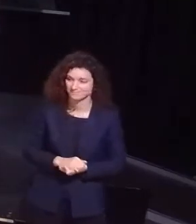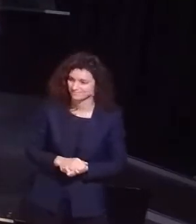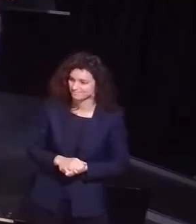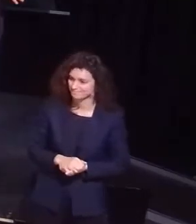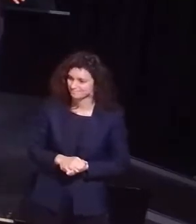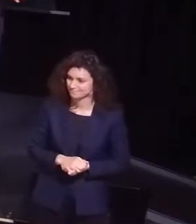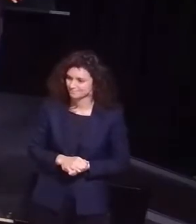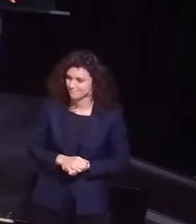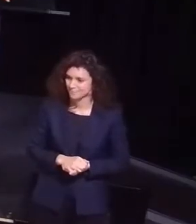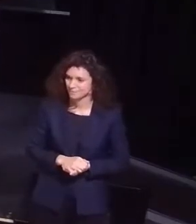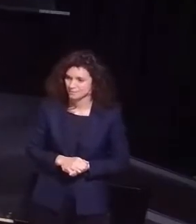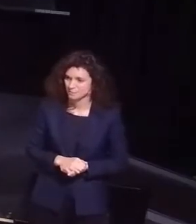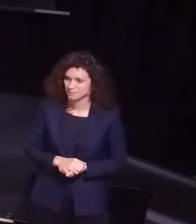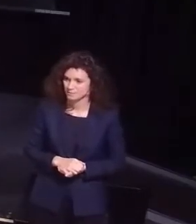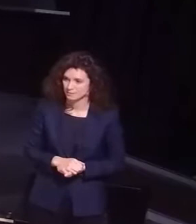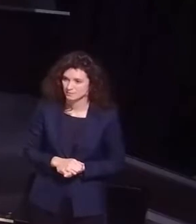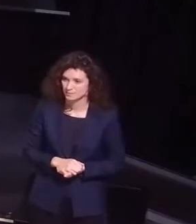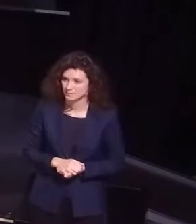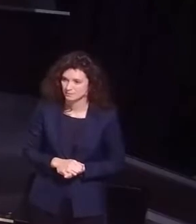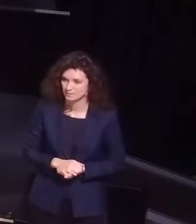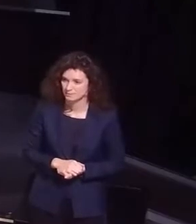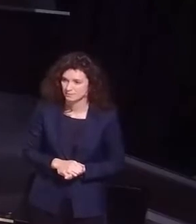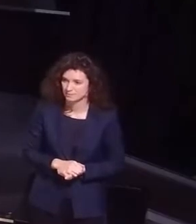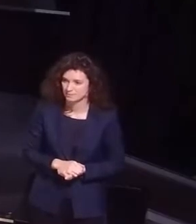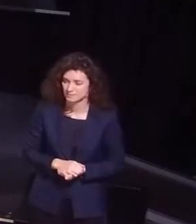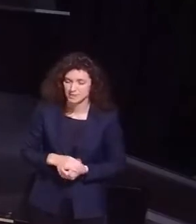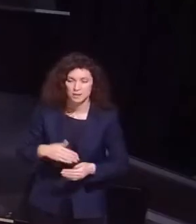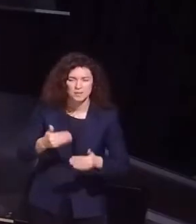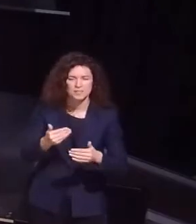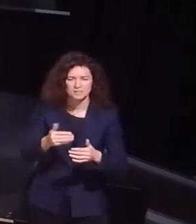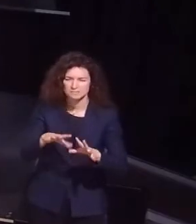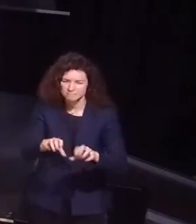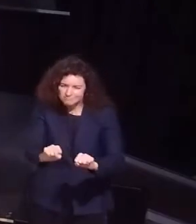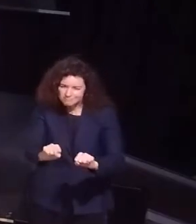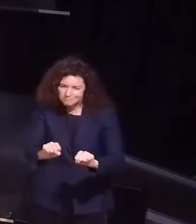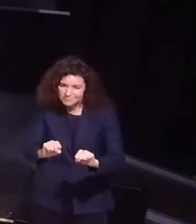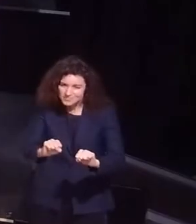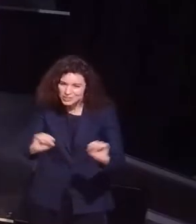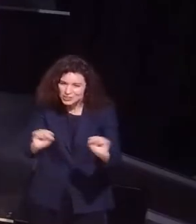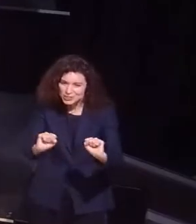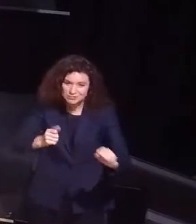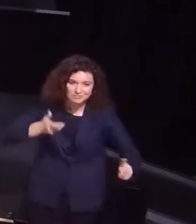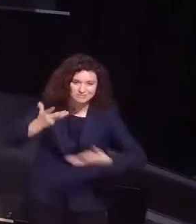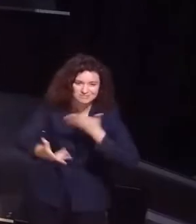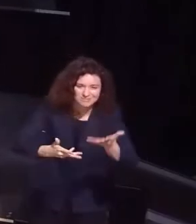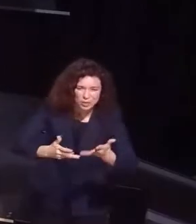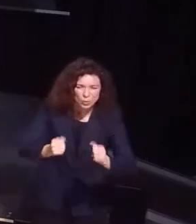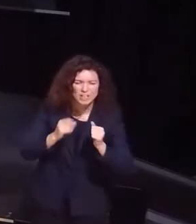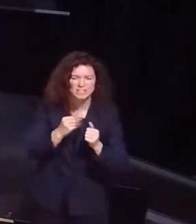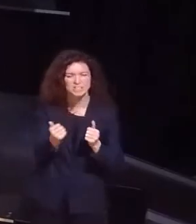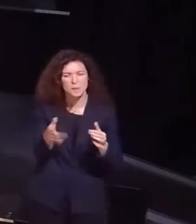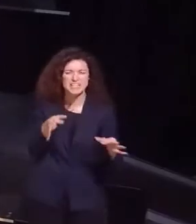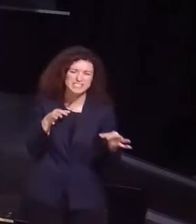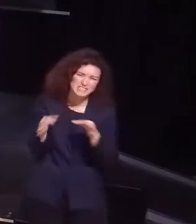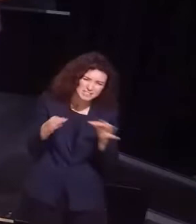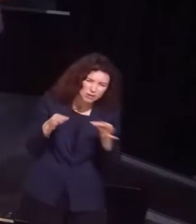But before we begin, uhm... some logistical taxonomy stuff I think we should get out of the way first.